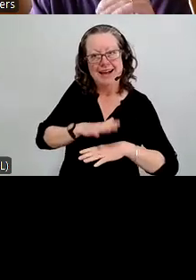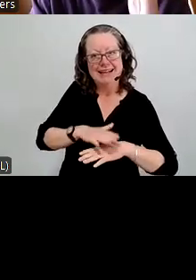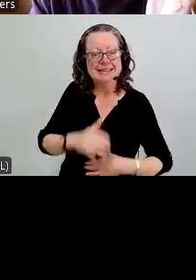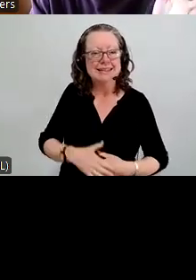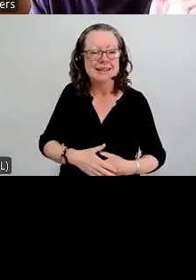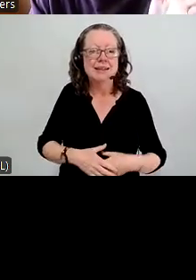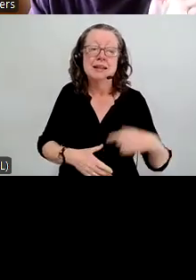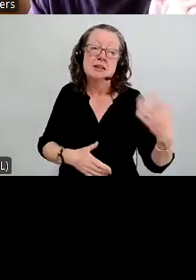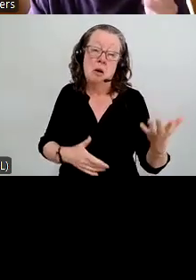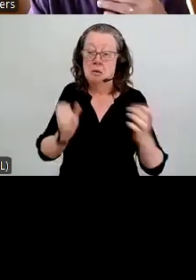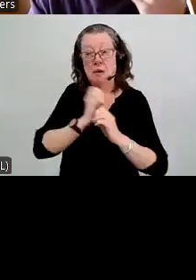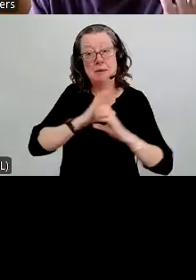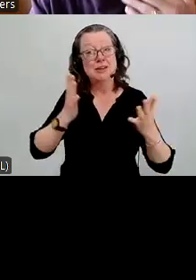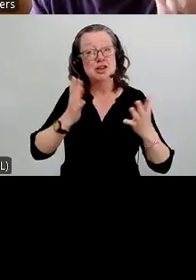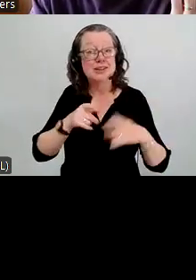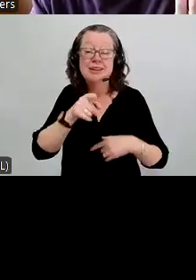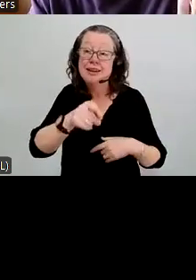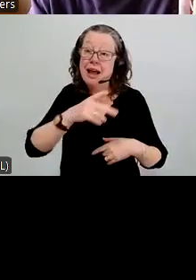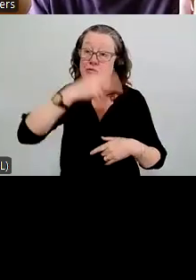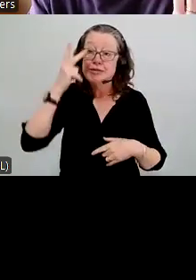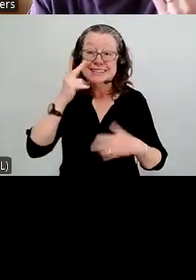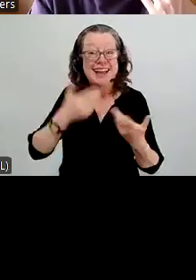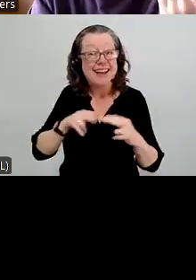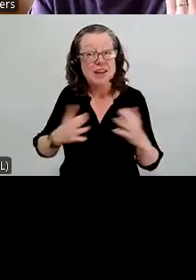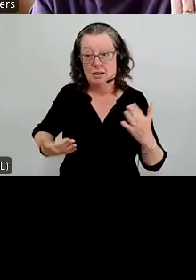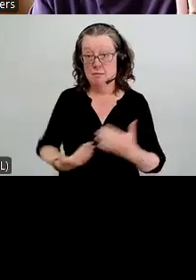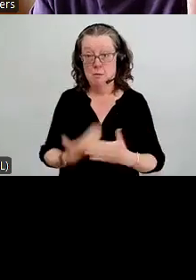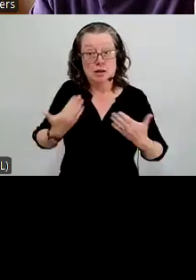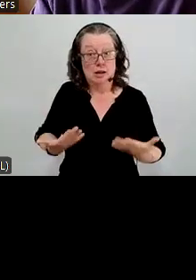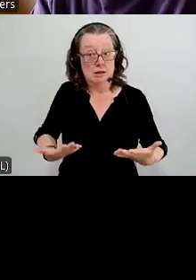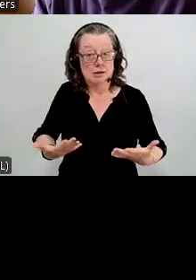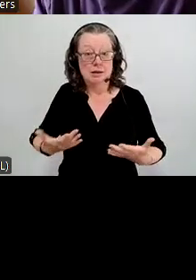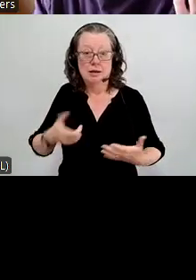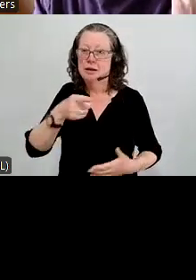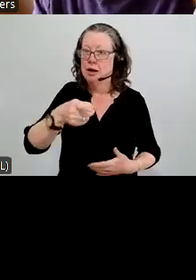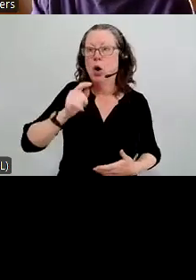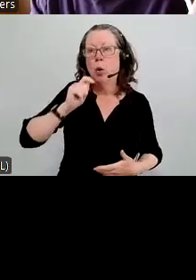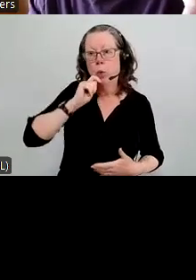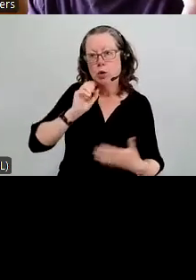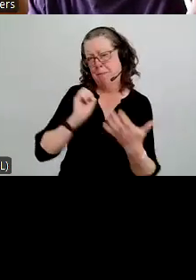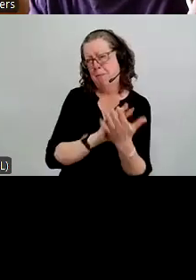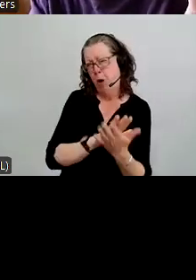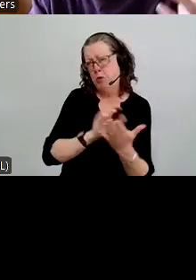would be talking about mattresses quite a lot. A lot of her Instagram stories